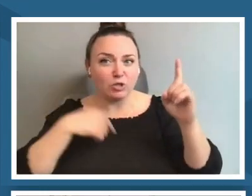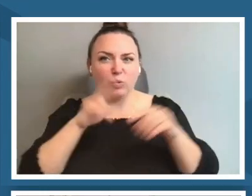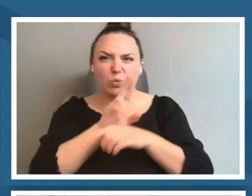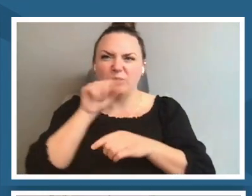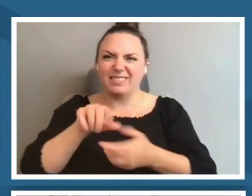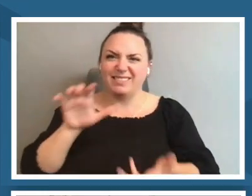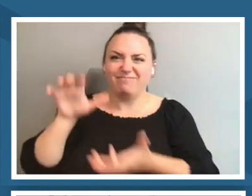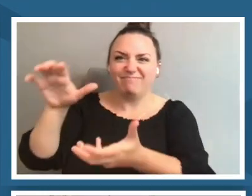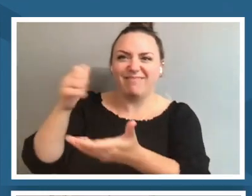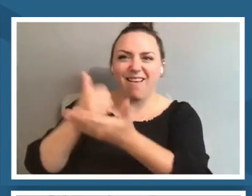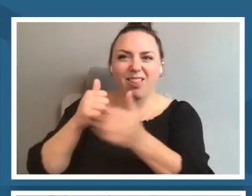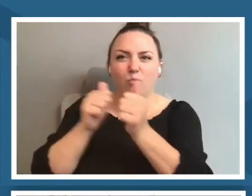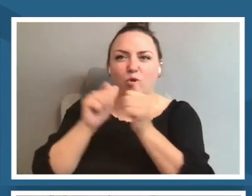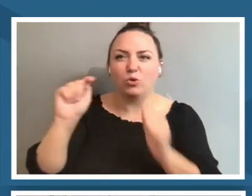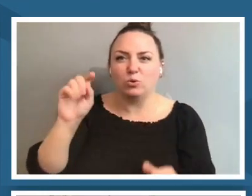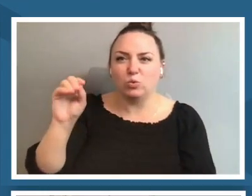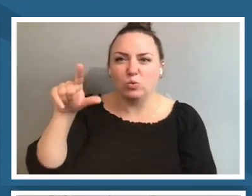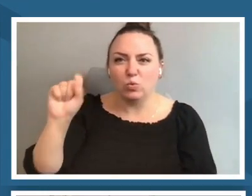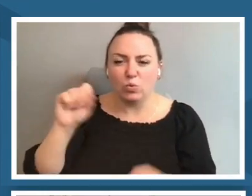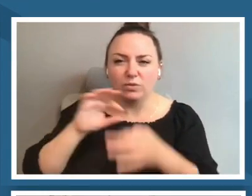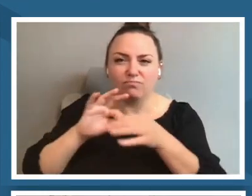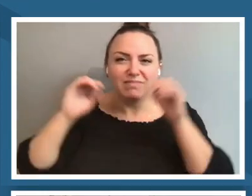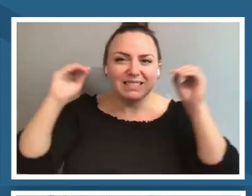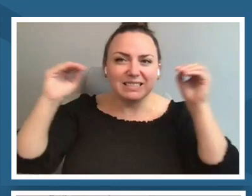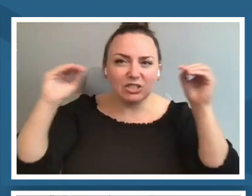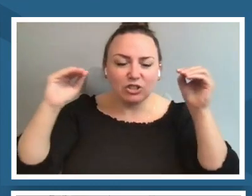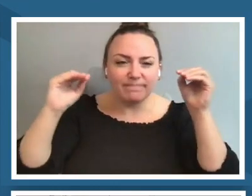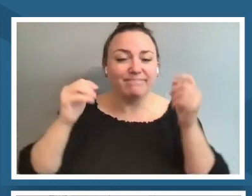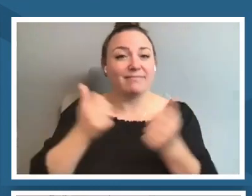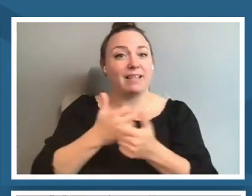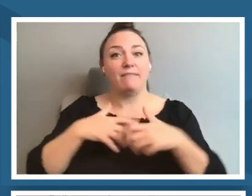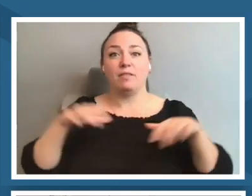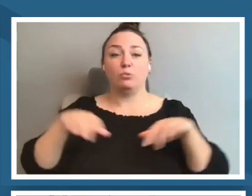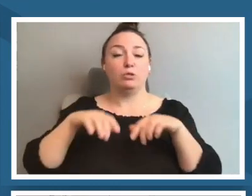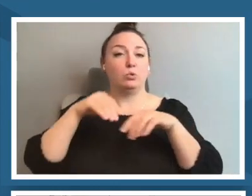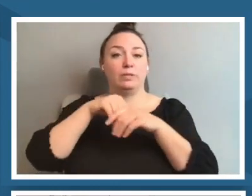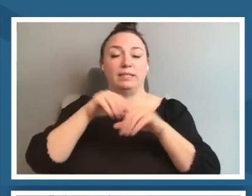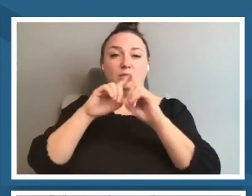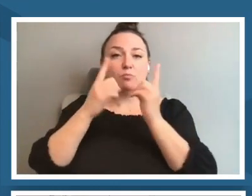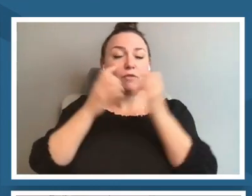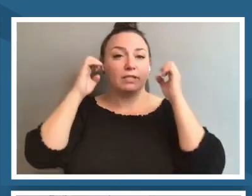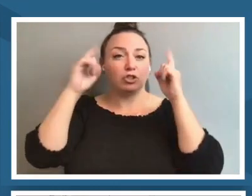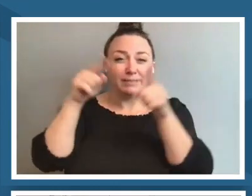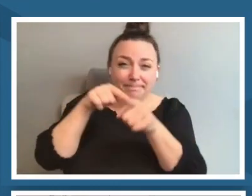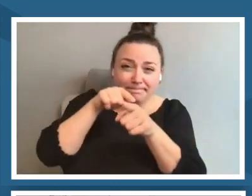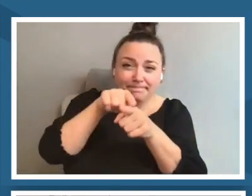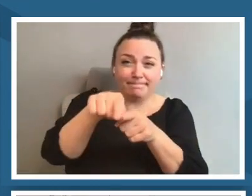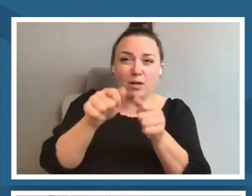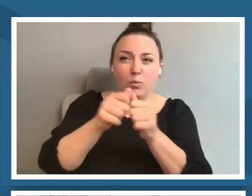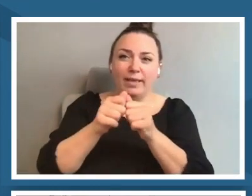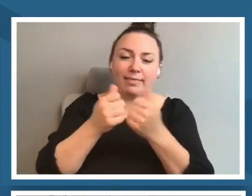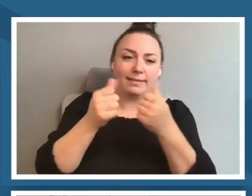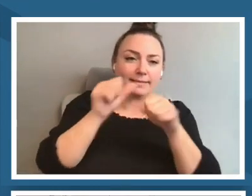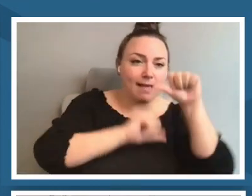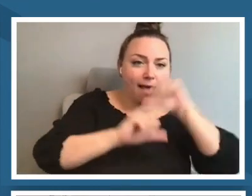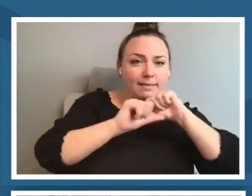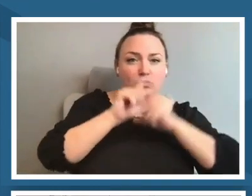and everything we do within the department of education is aligned with the science and research that's